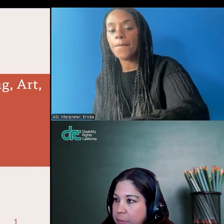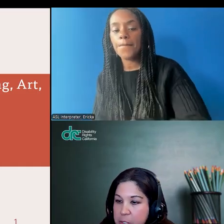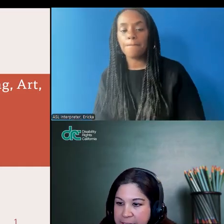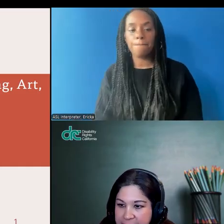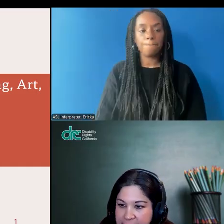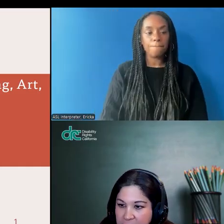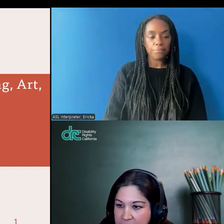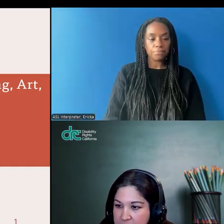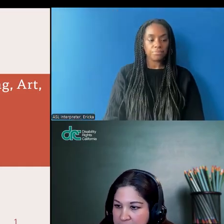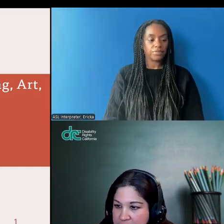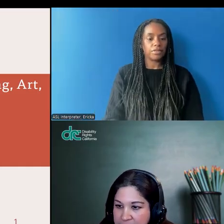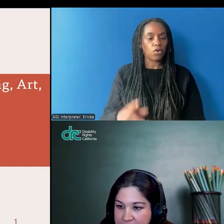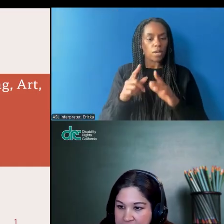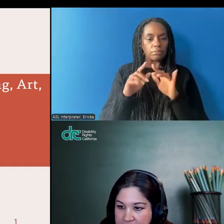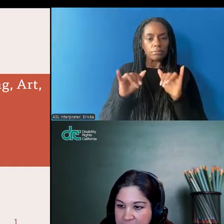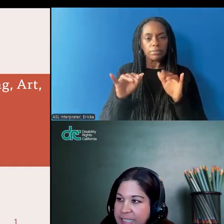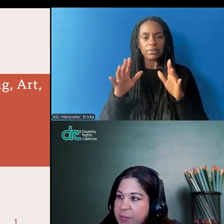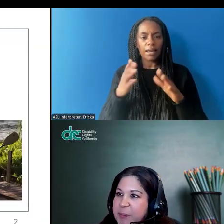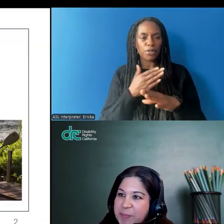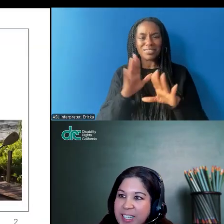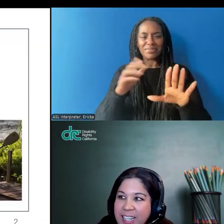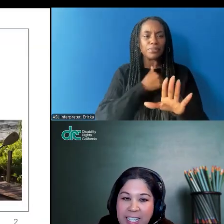Music. Sorry, I'm trying to see if I can. Okay, here we go.